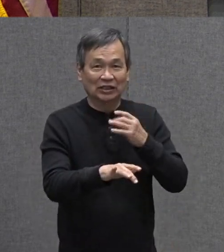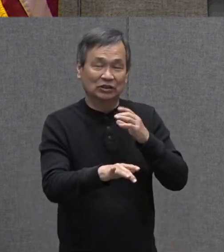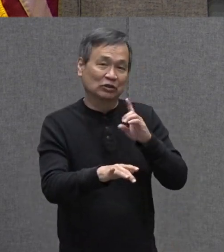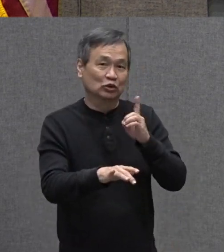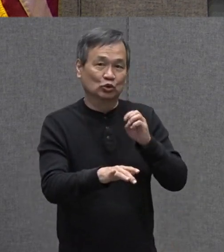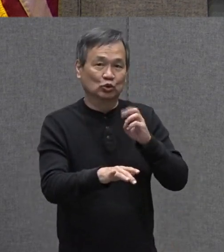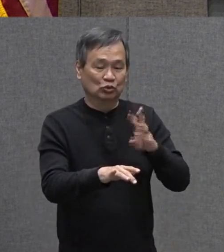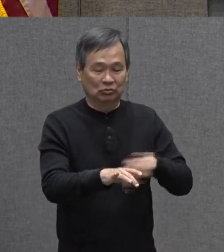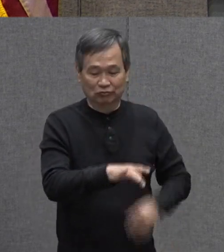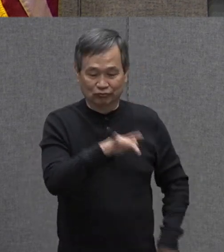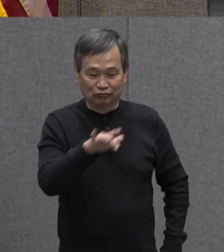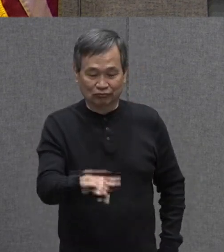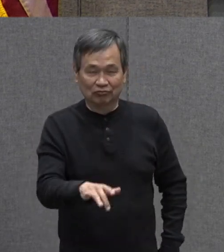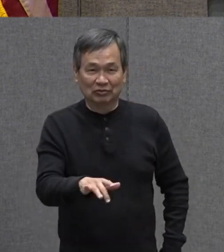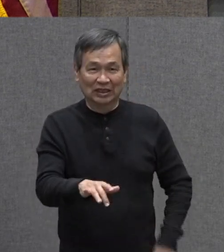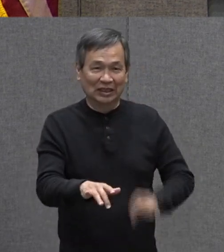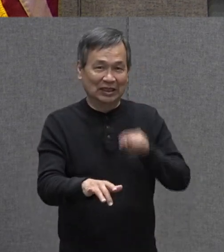I can touch a tangerine,